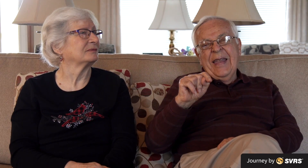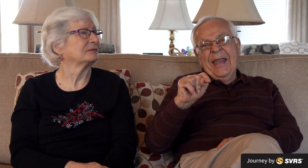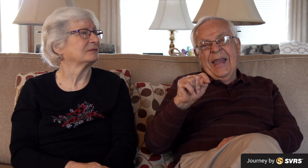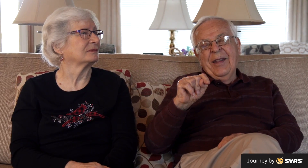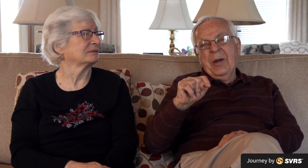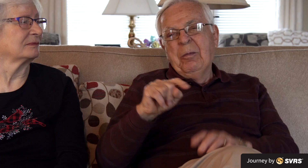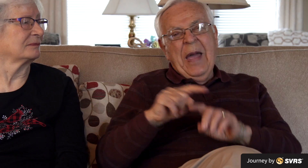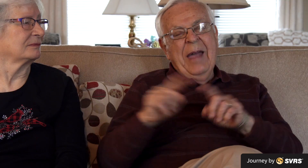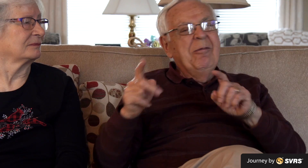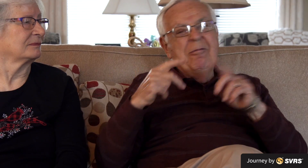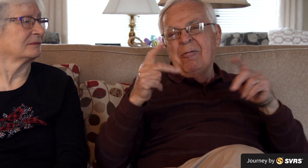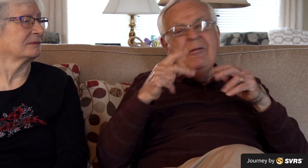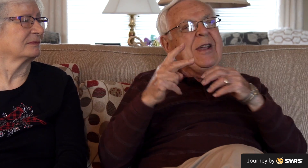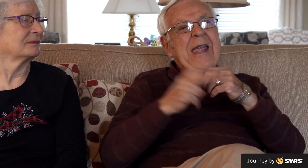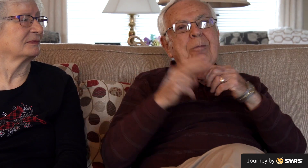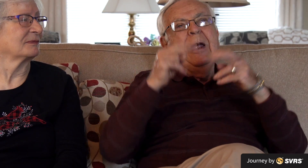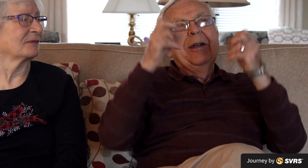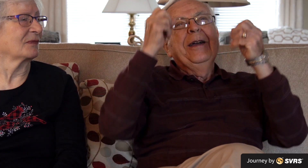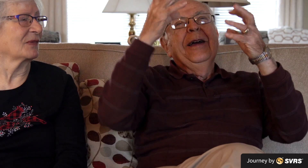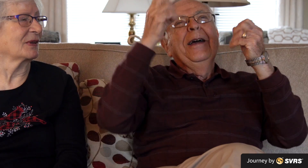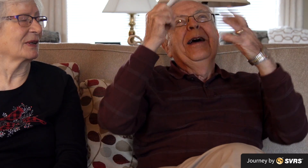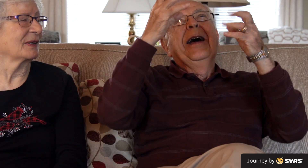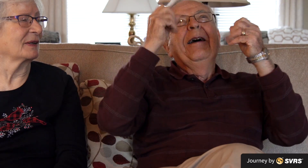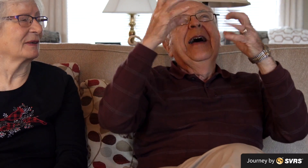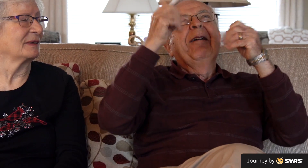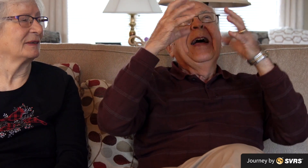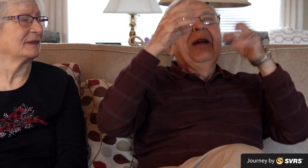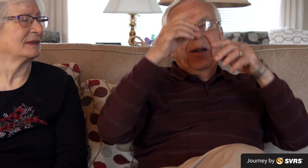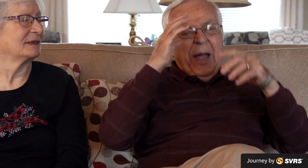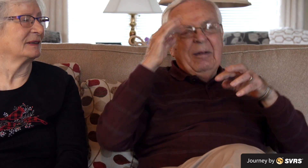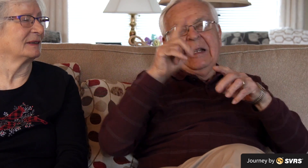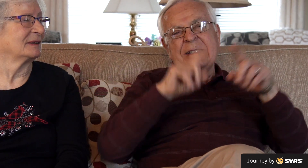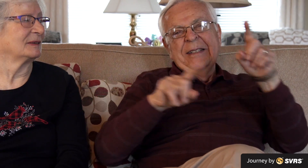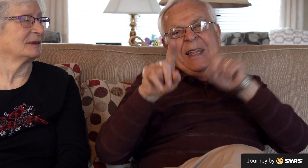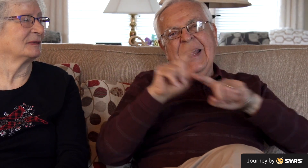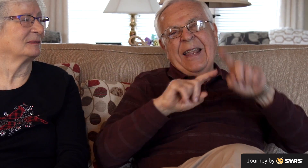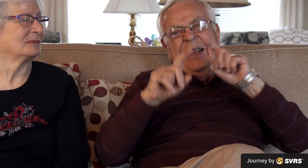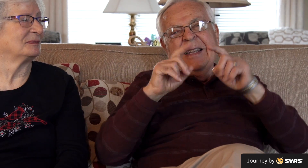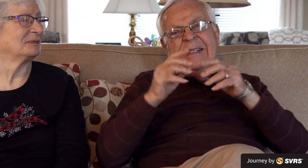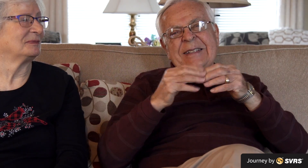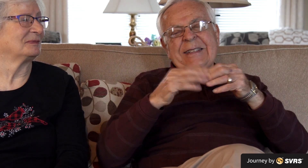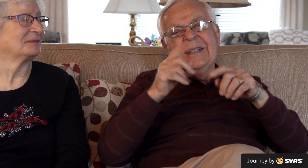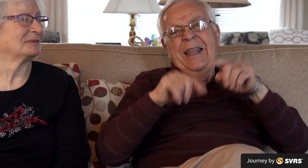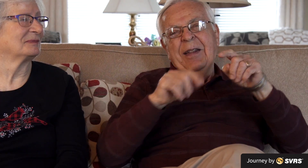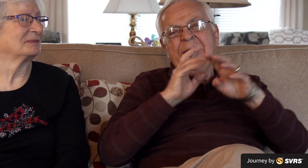Even then, we STILL kept on talking. Sign language made that easy as we didn't have to use our voice.